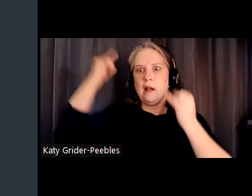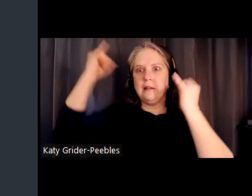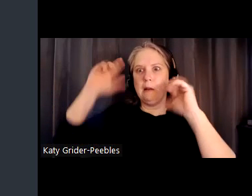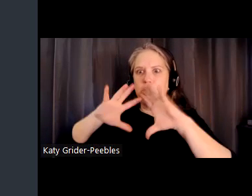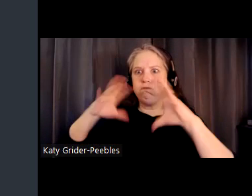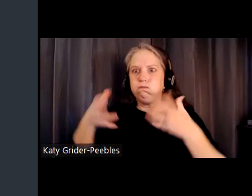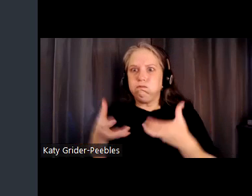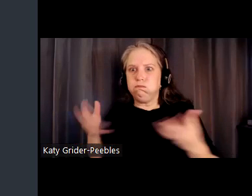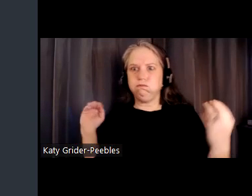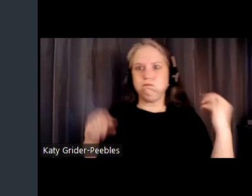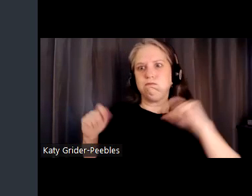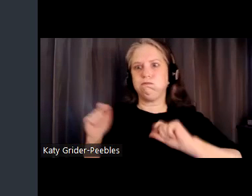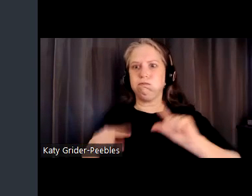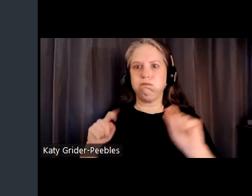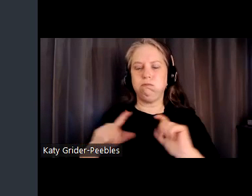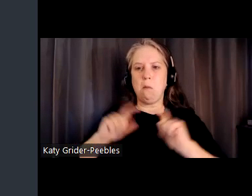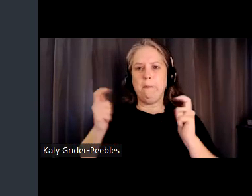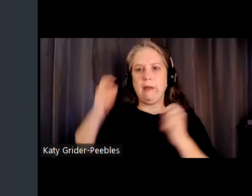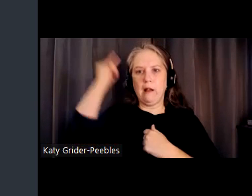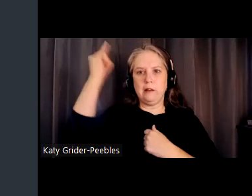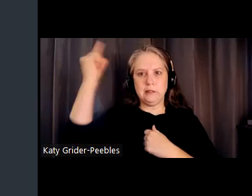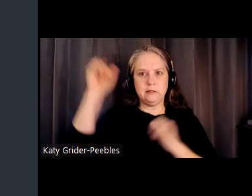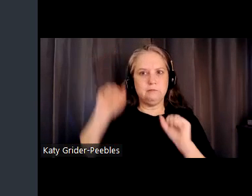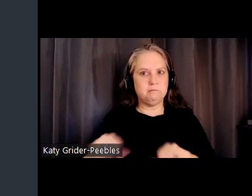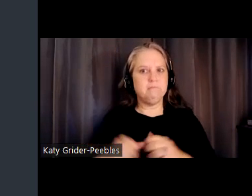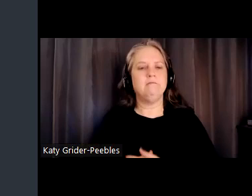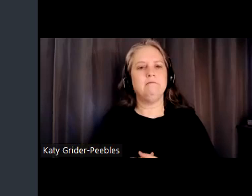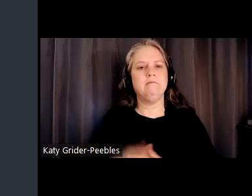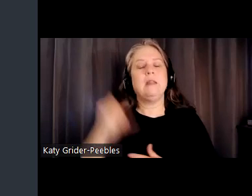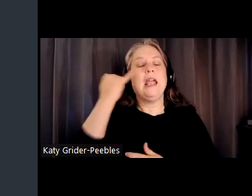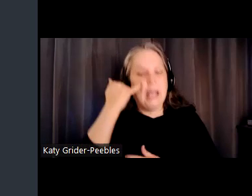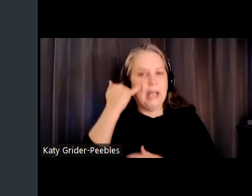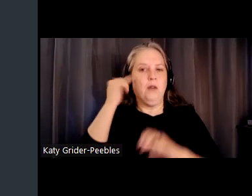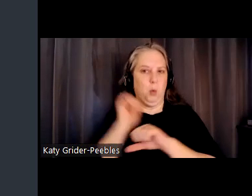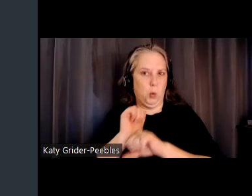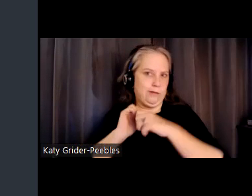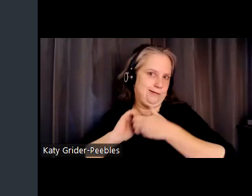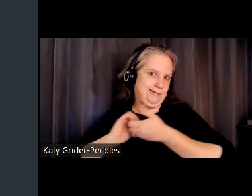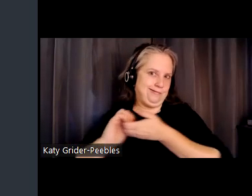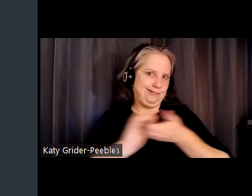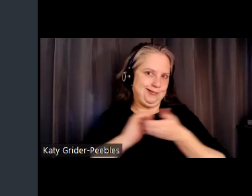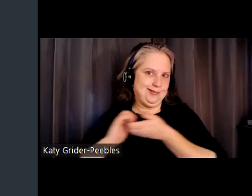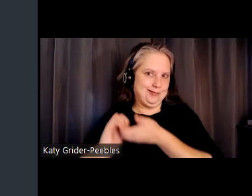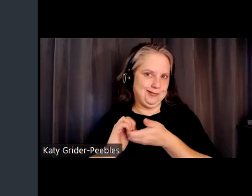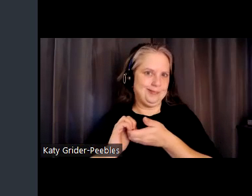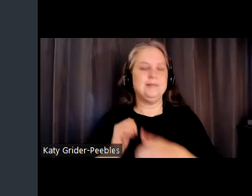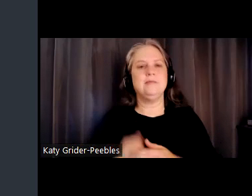ideas if we work together, and so diversity also increases our innovation.